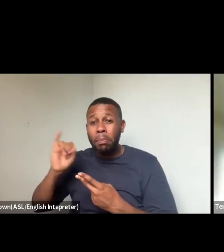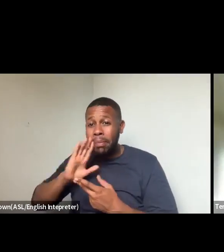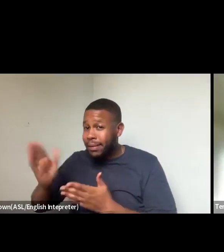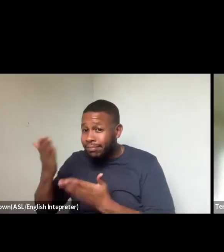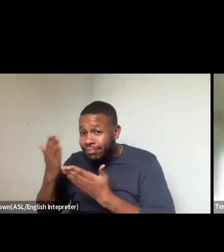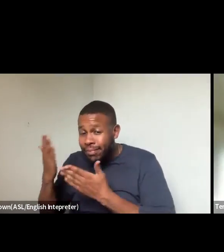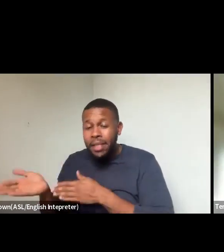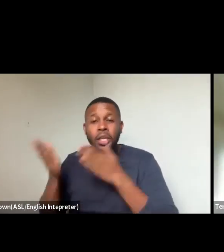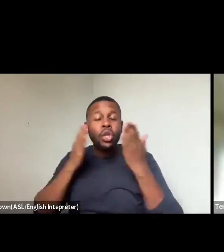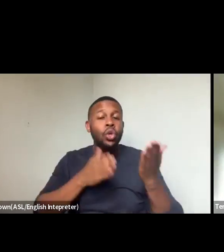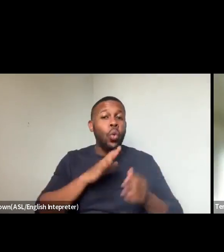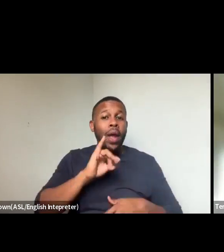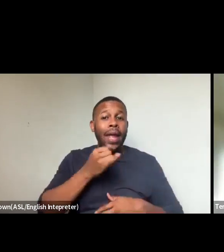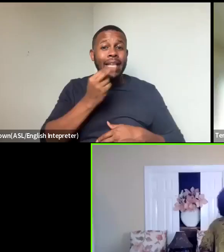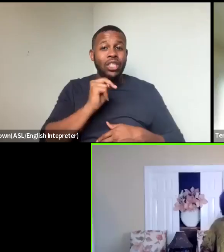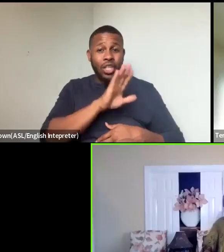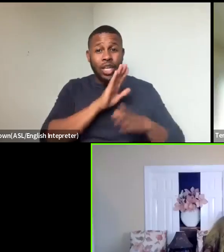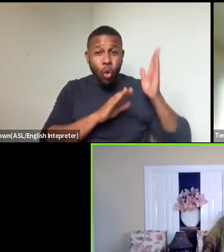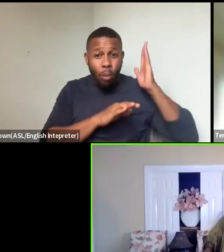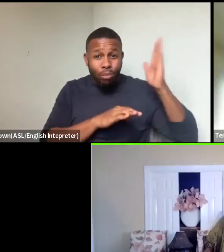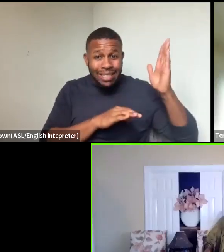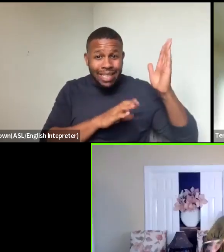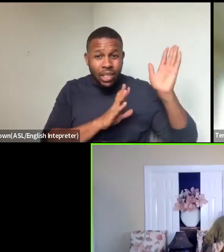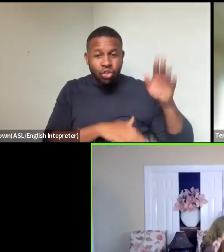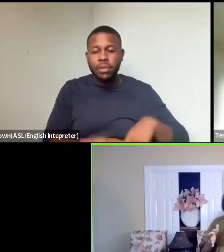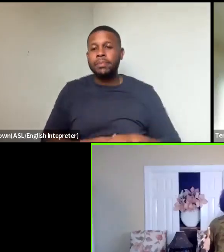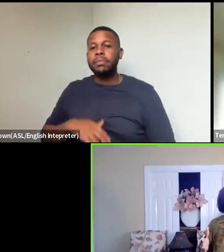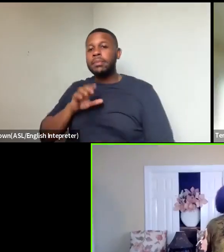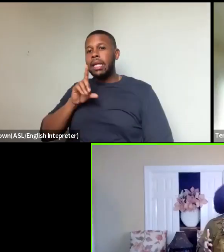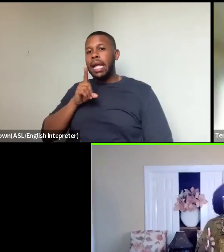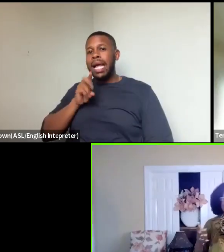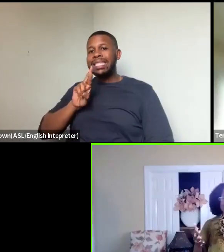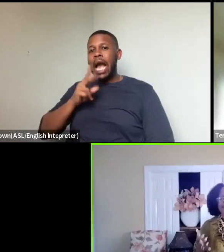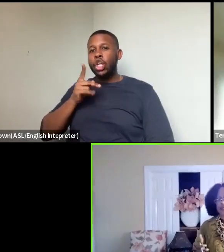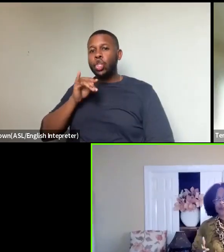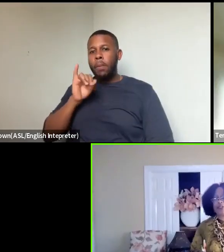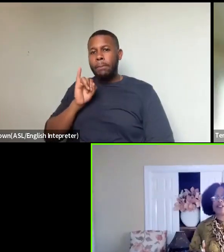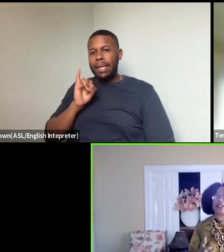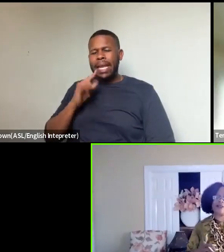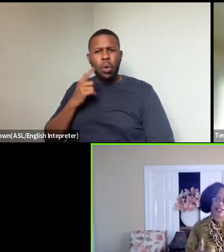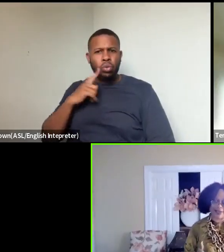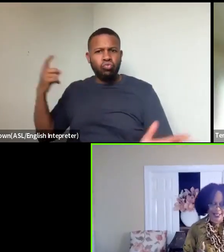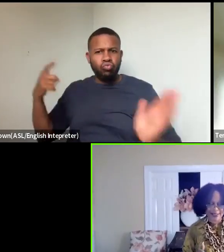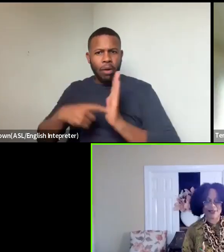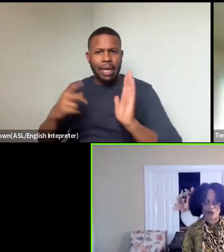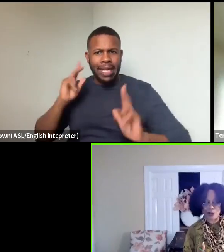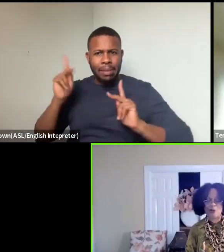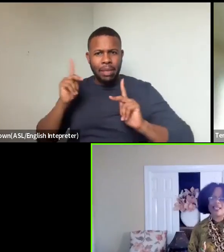just really happy to connect with you and thank everybody for participating today. And